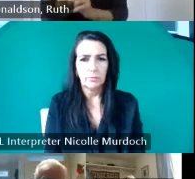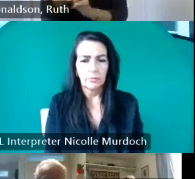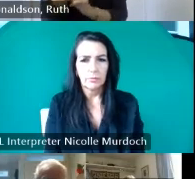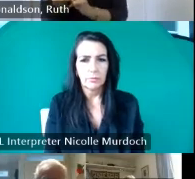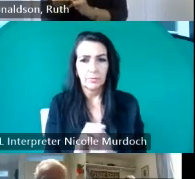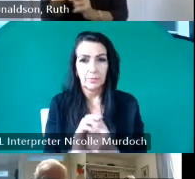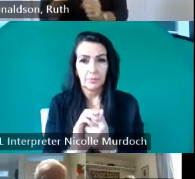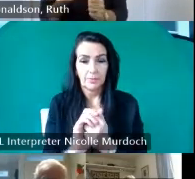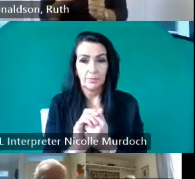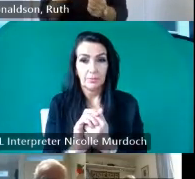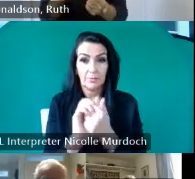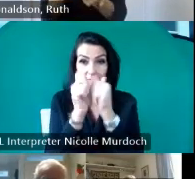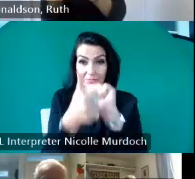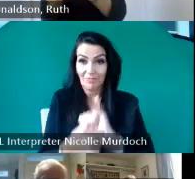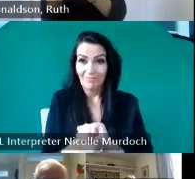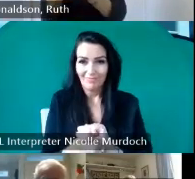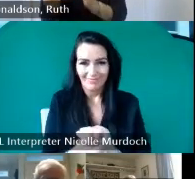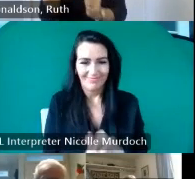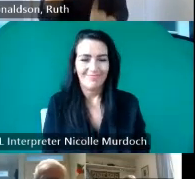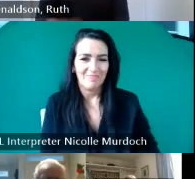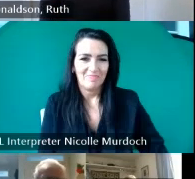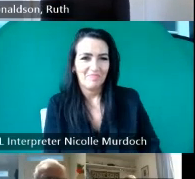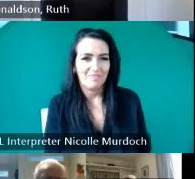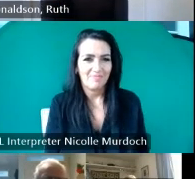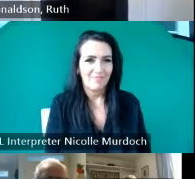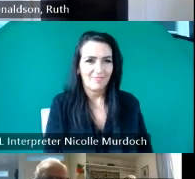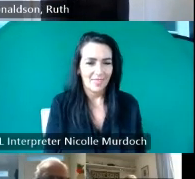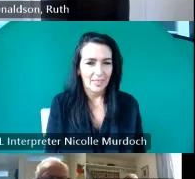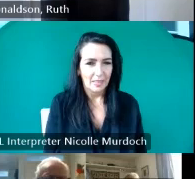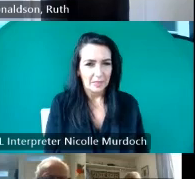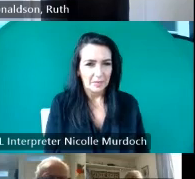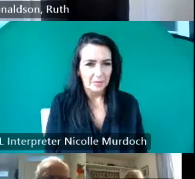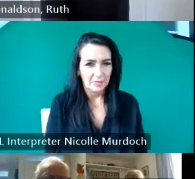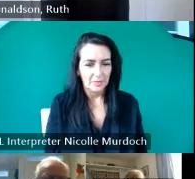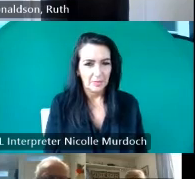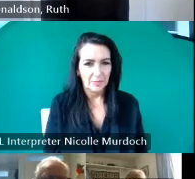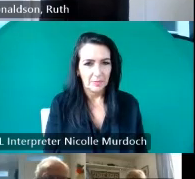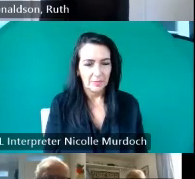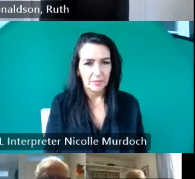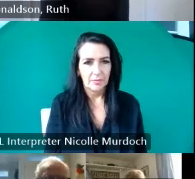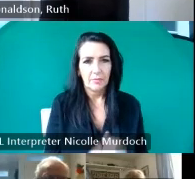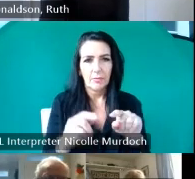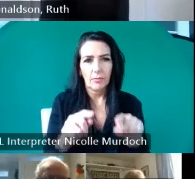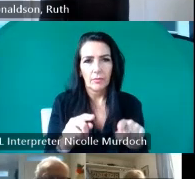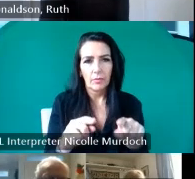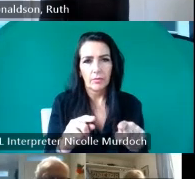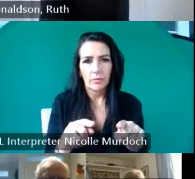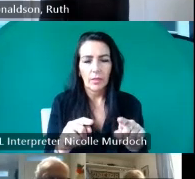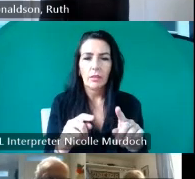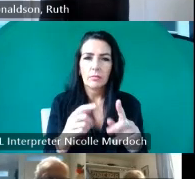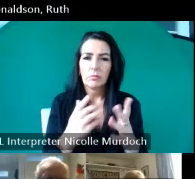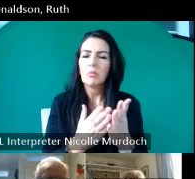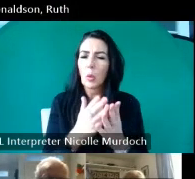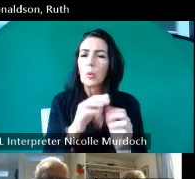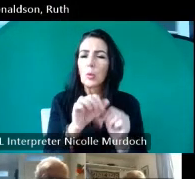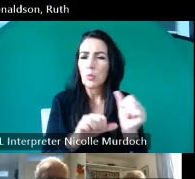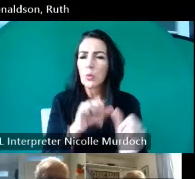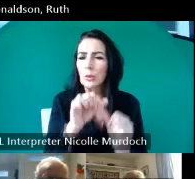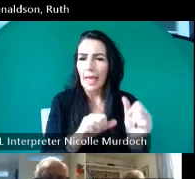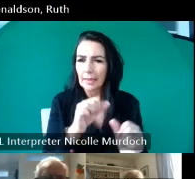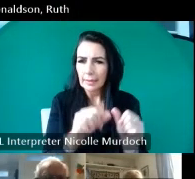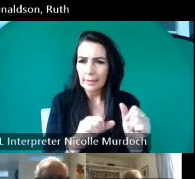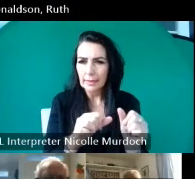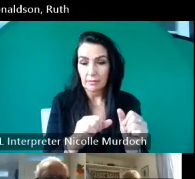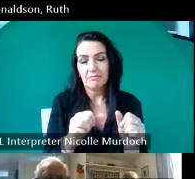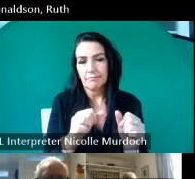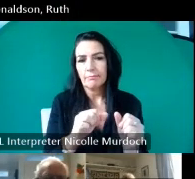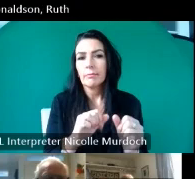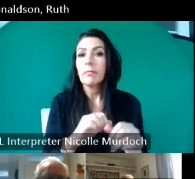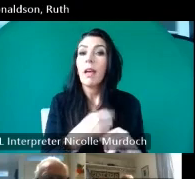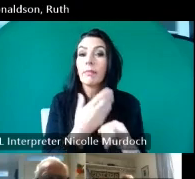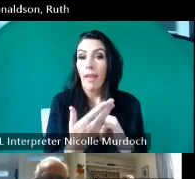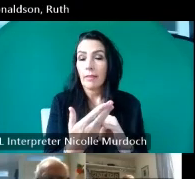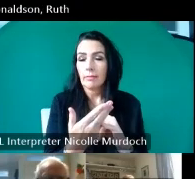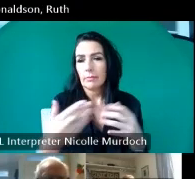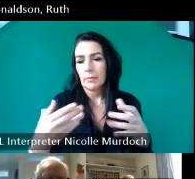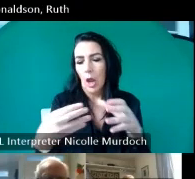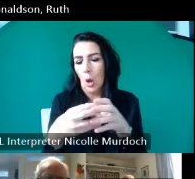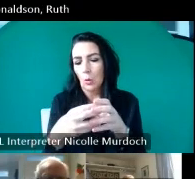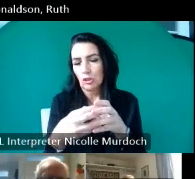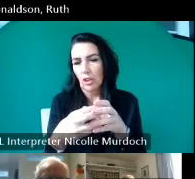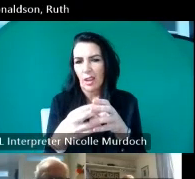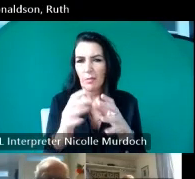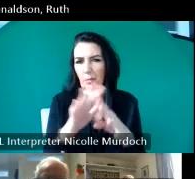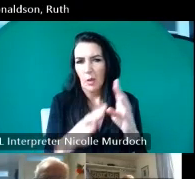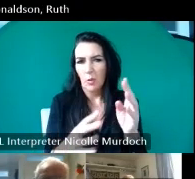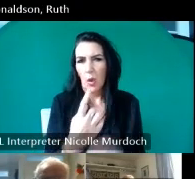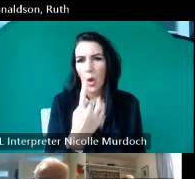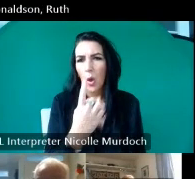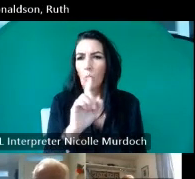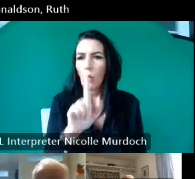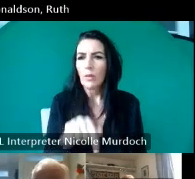please um at the end of this process uh a team at uhi we had received about 1,500 contributions